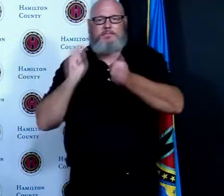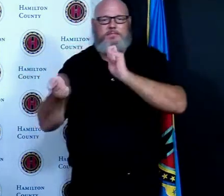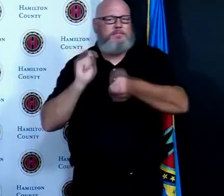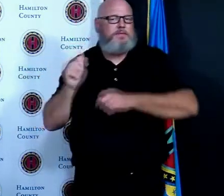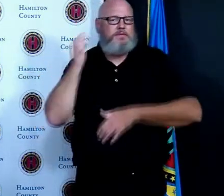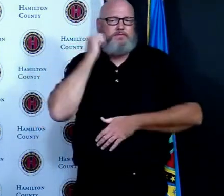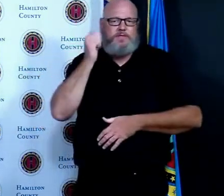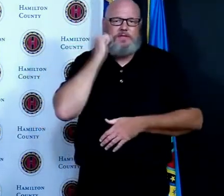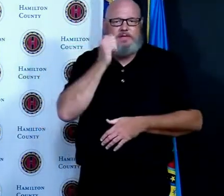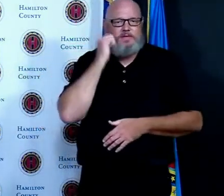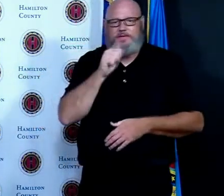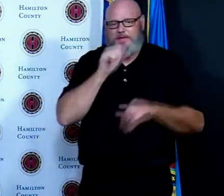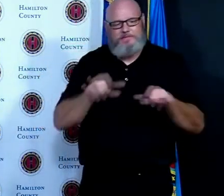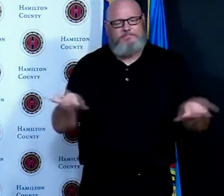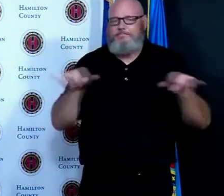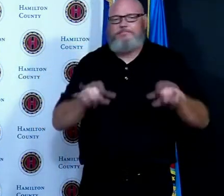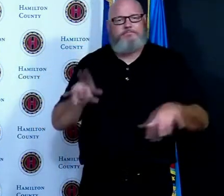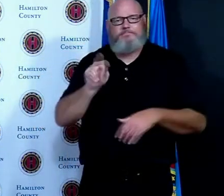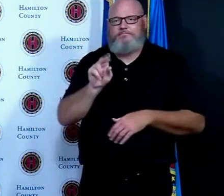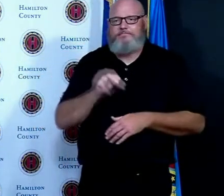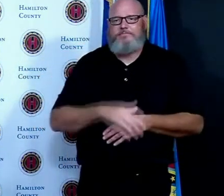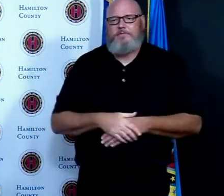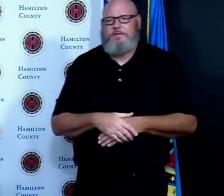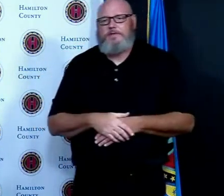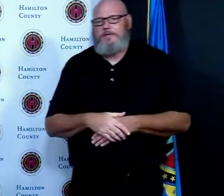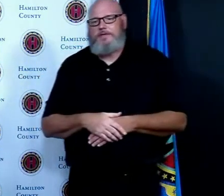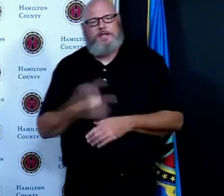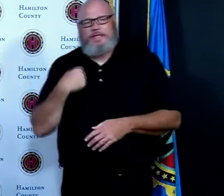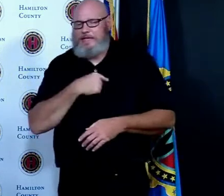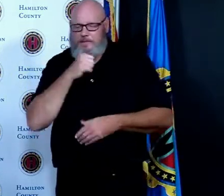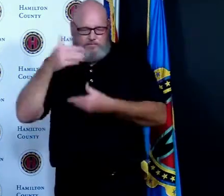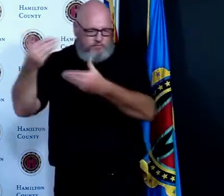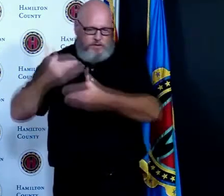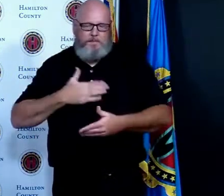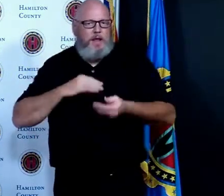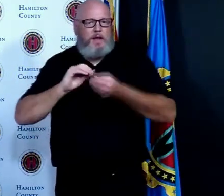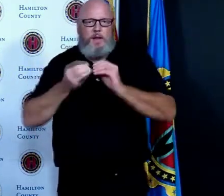one of the things that we're seeing is that we've seen an increase in the use of regular